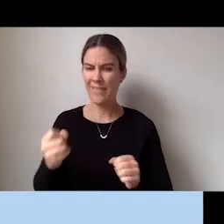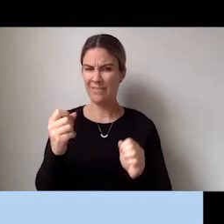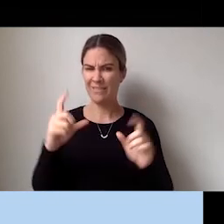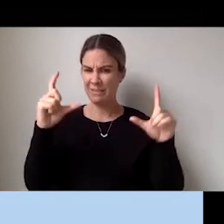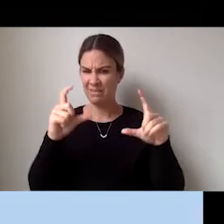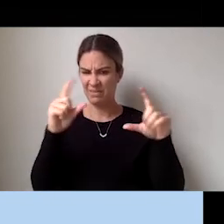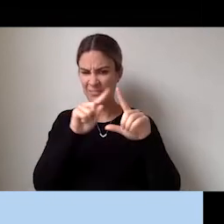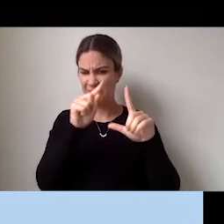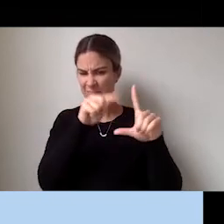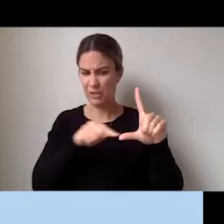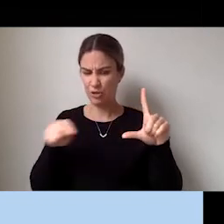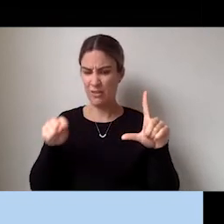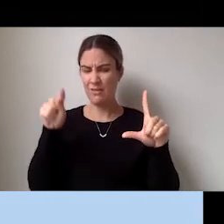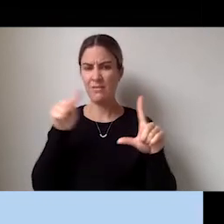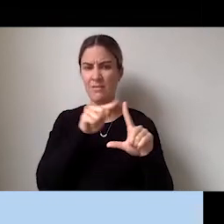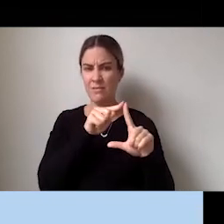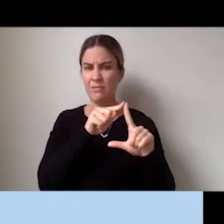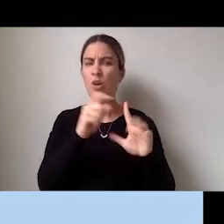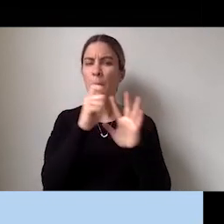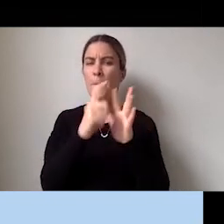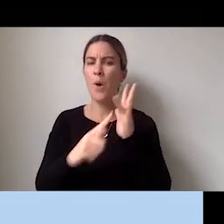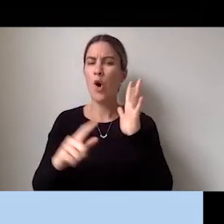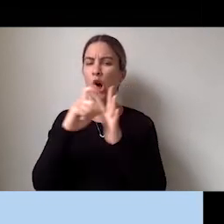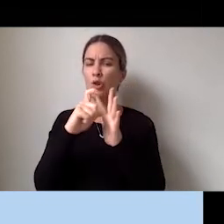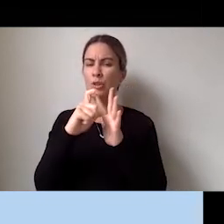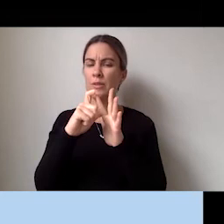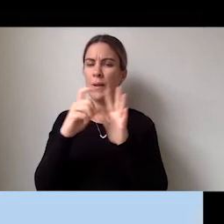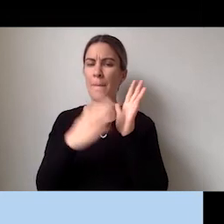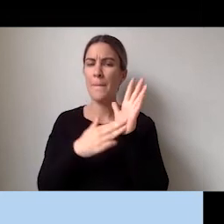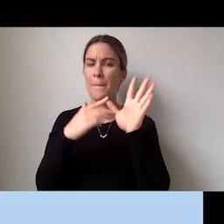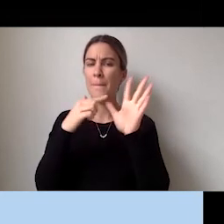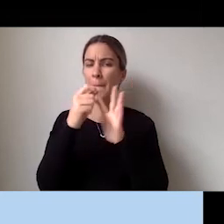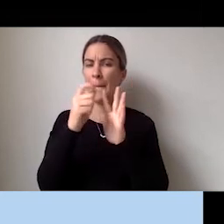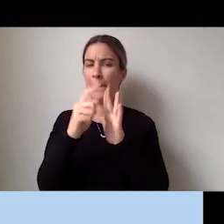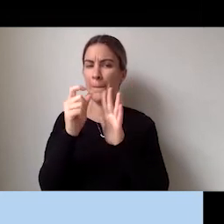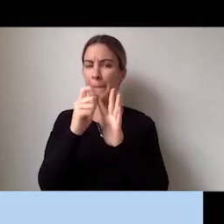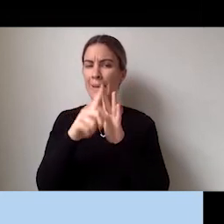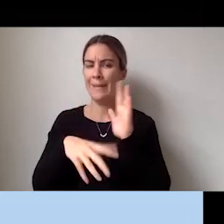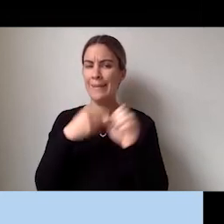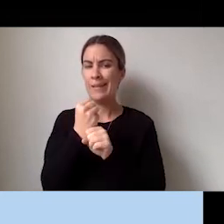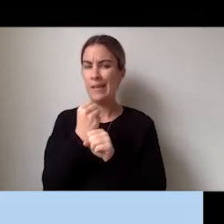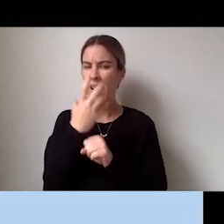moveable, orgss and groups, and Pod in circles.